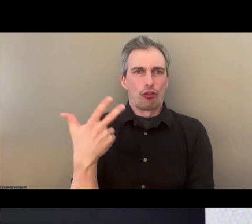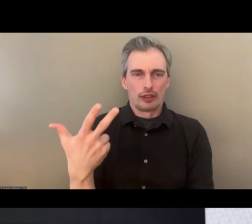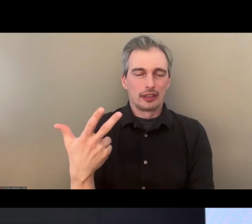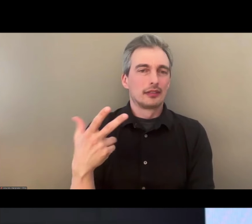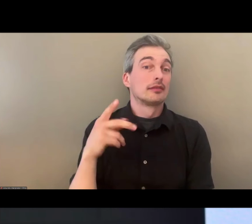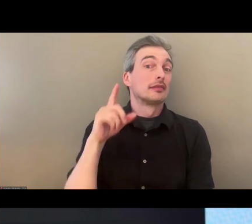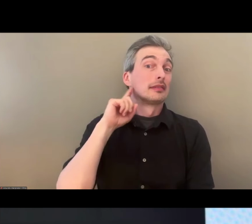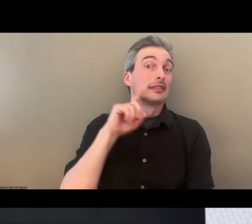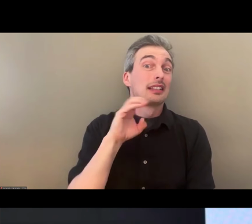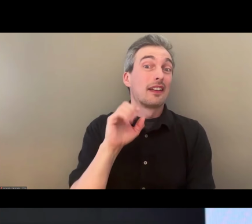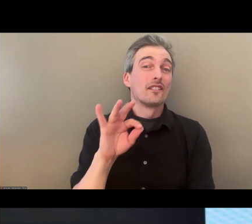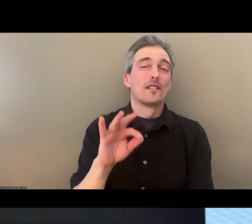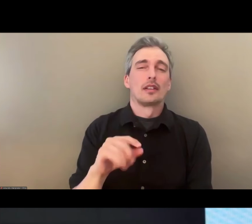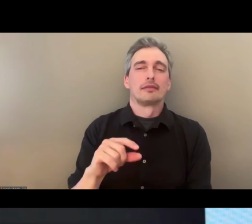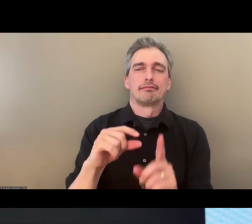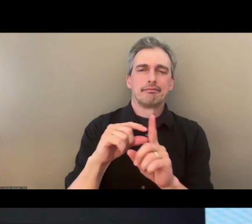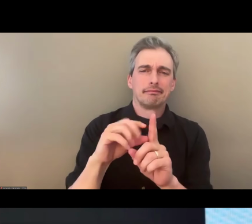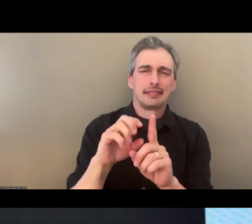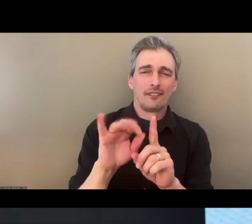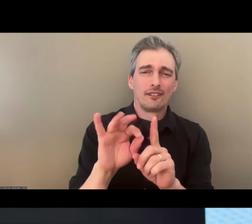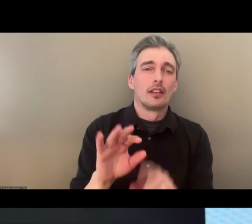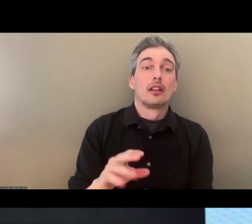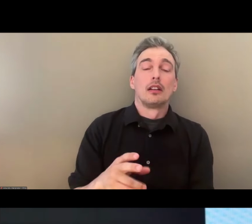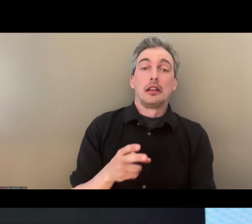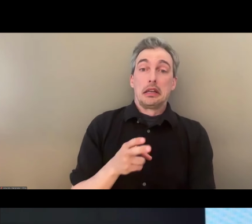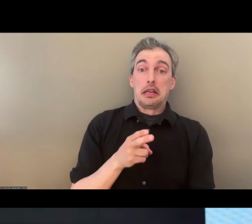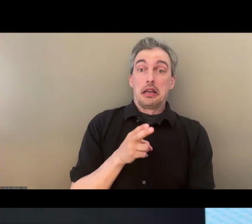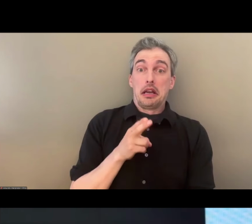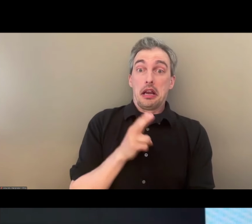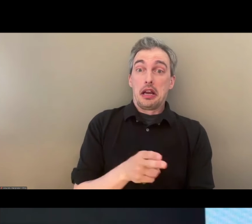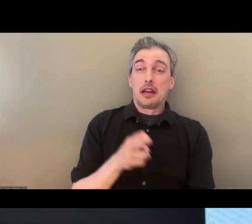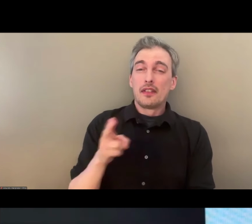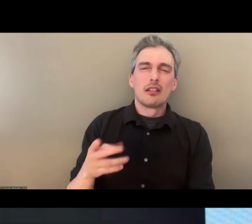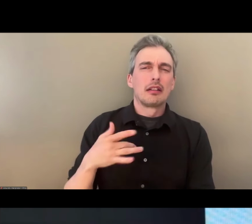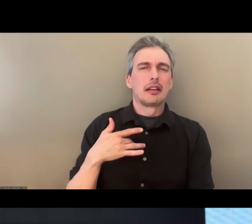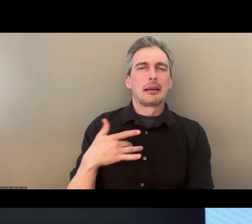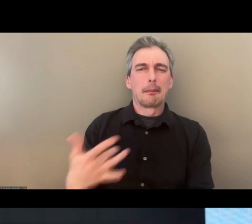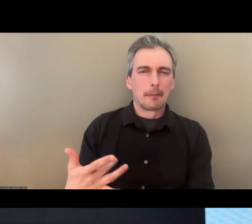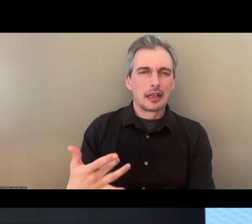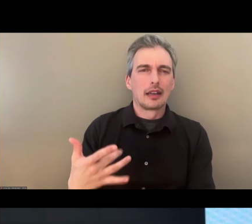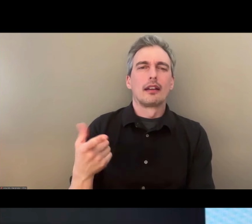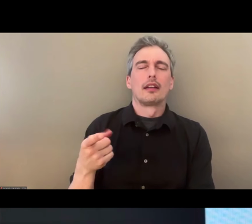loss, whereas deaf is lowercase d, refers to more severe hearing loss.